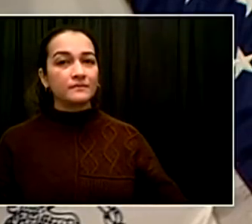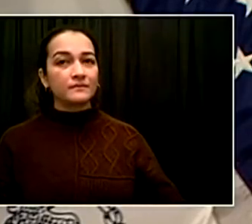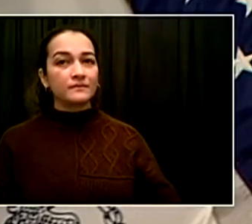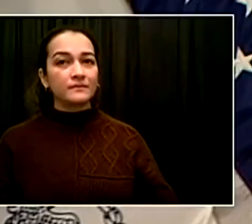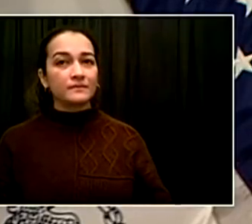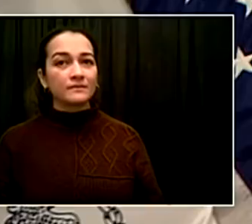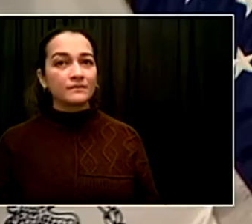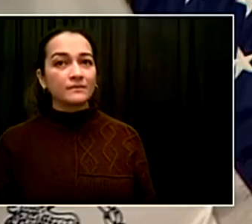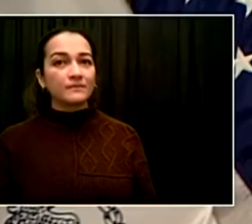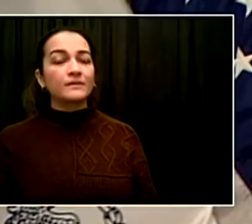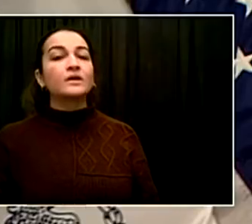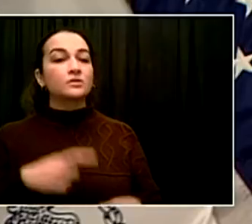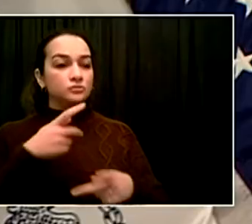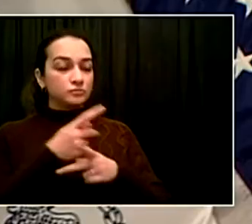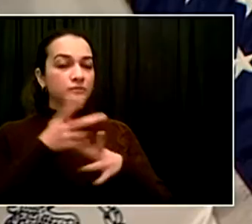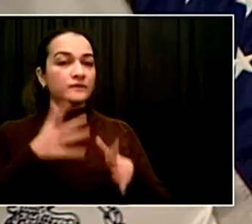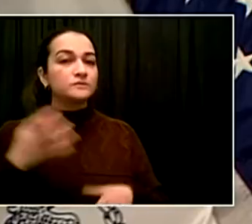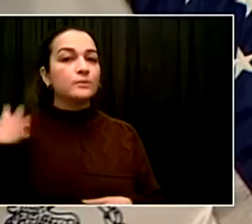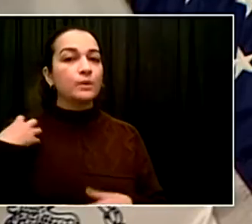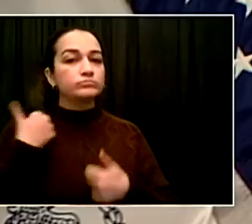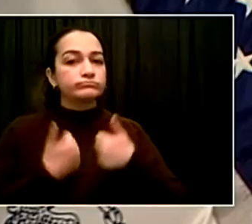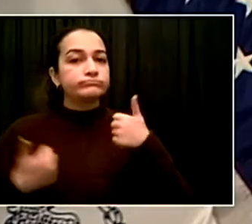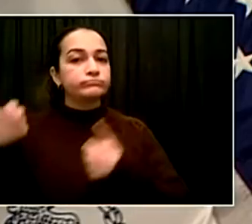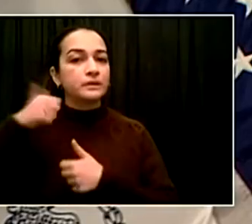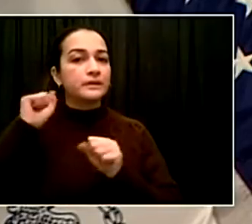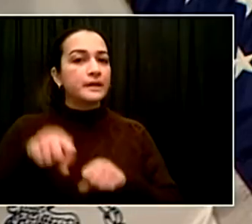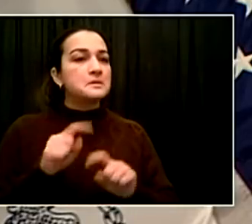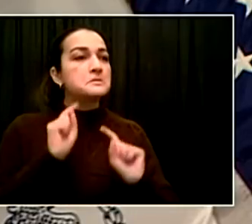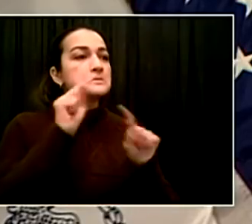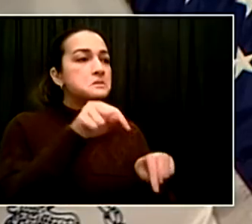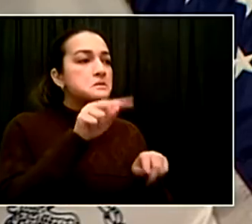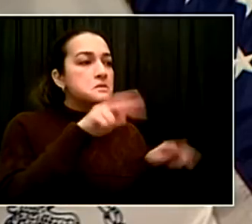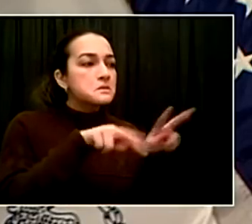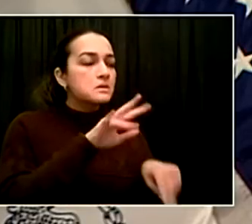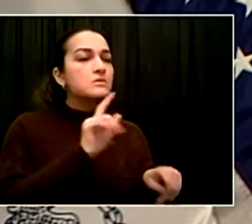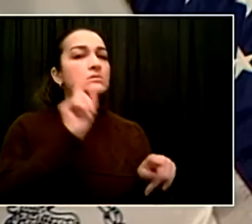WOULD PROBABLY BE HELPFUL HERE BECAUSE THERE IS ABSOLUTELY NO